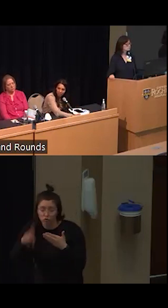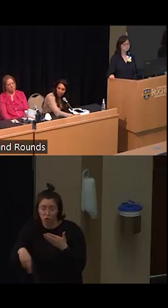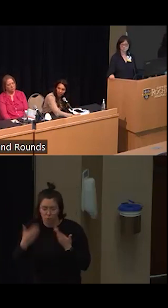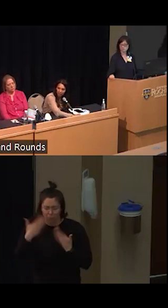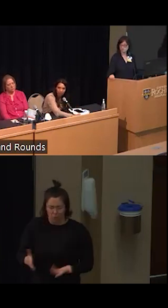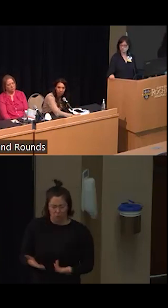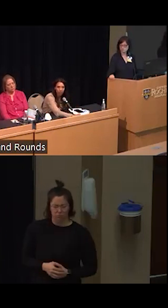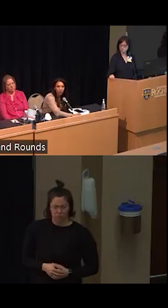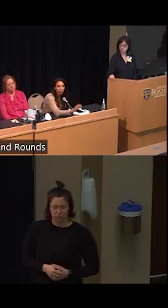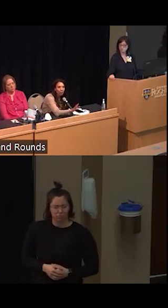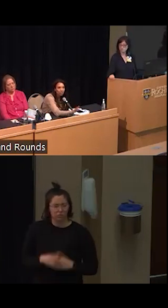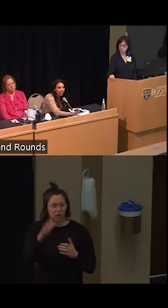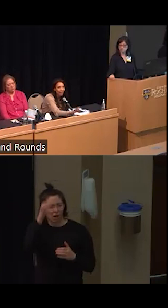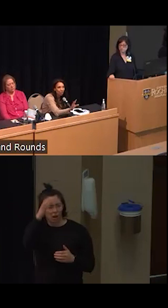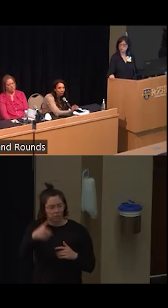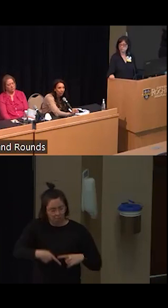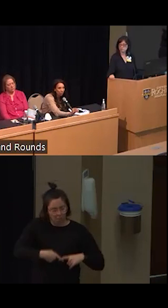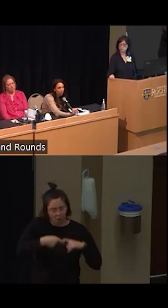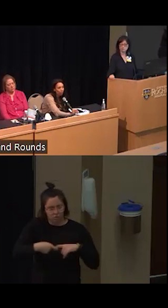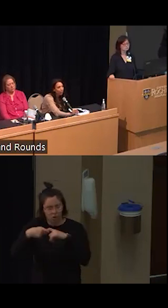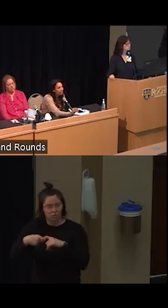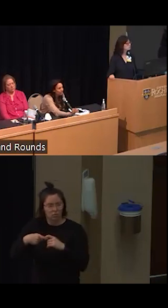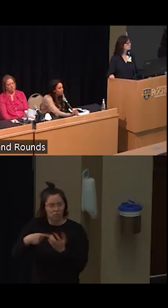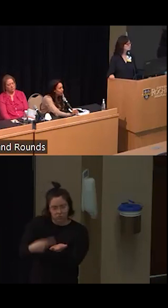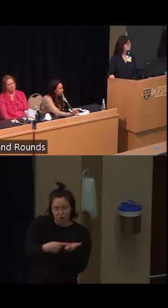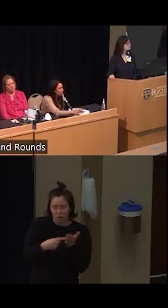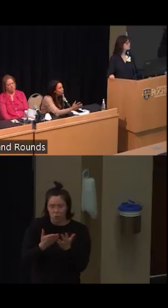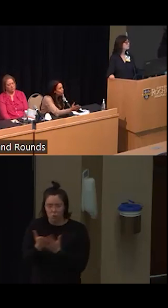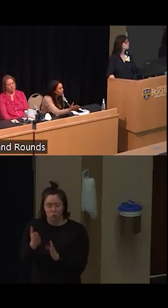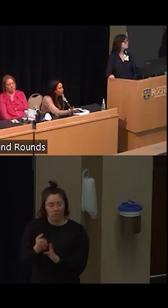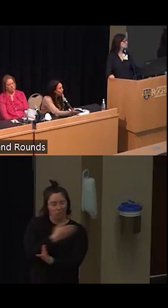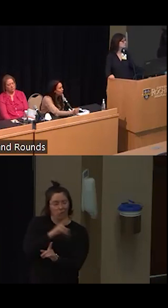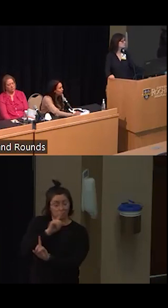it's the concept of pausing and talking through the situation before responding